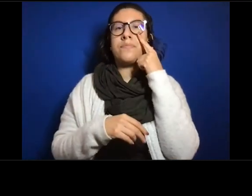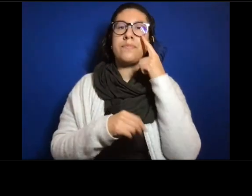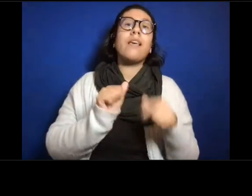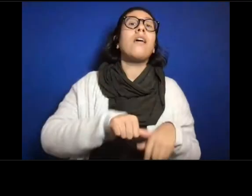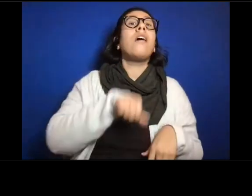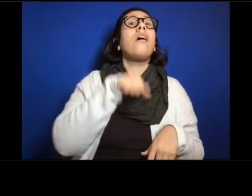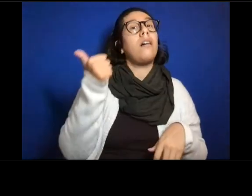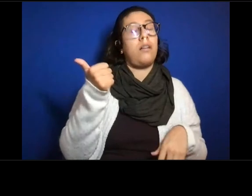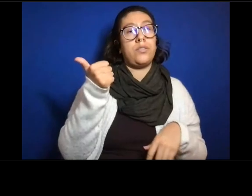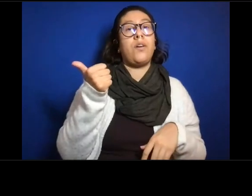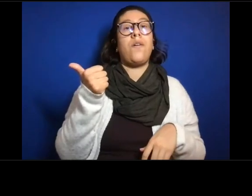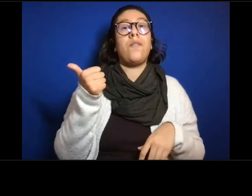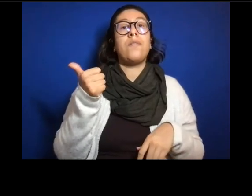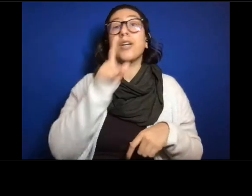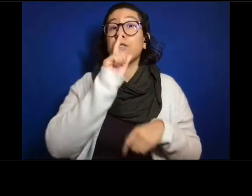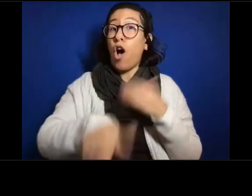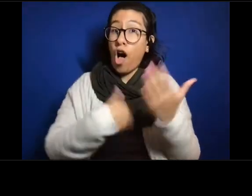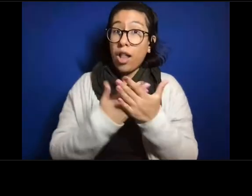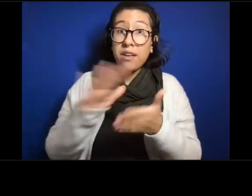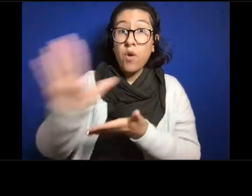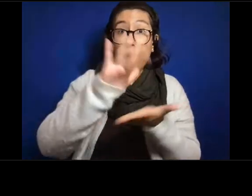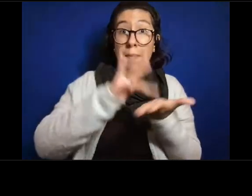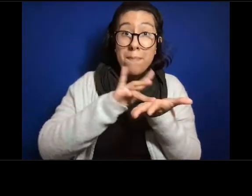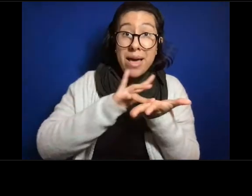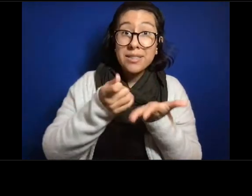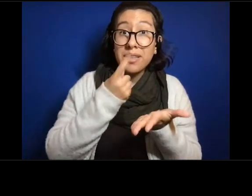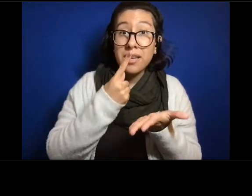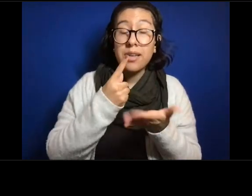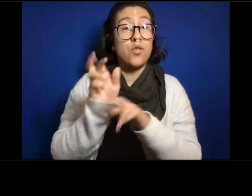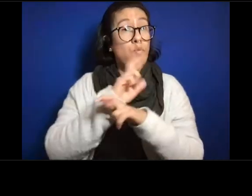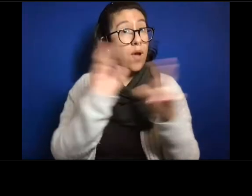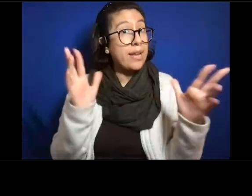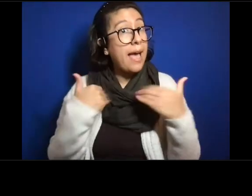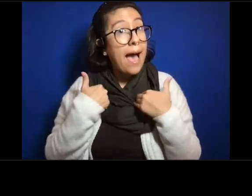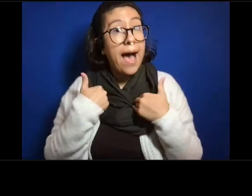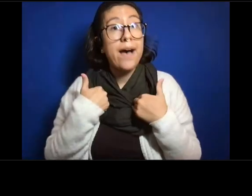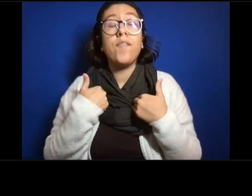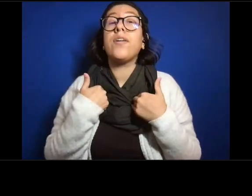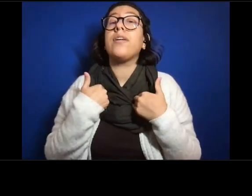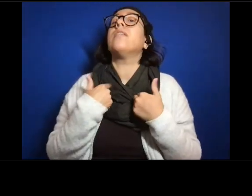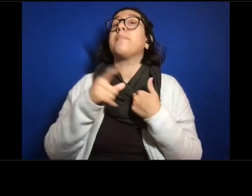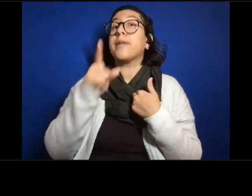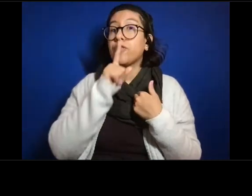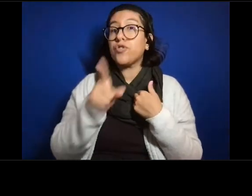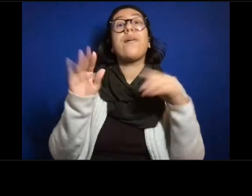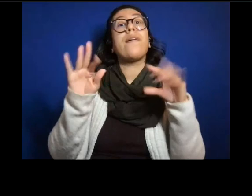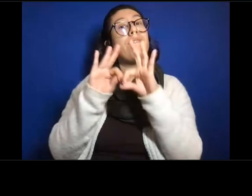have all the medicine and food that you need. So not just for yourself, but for your pets